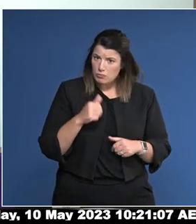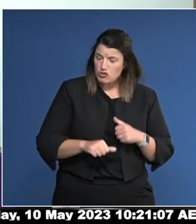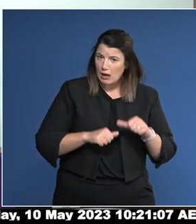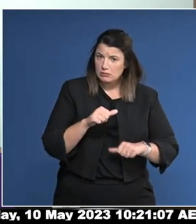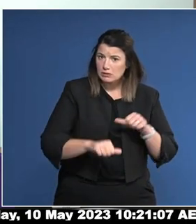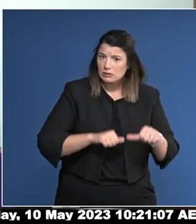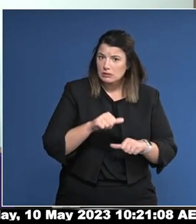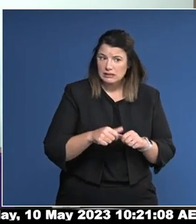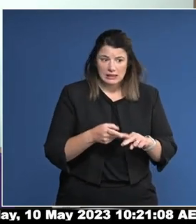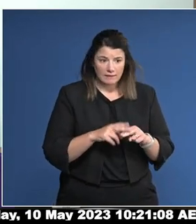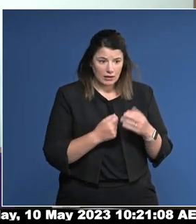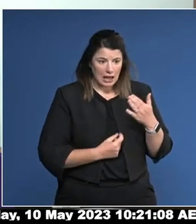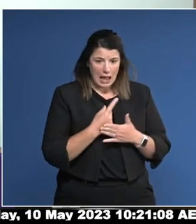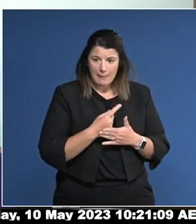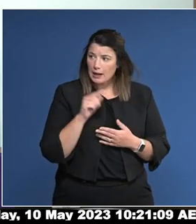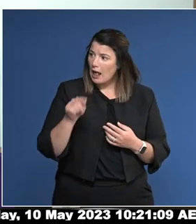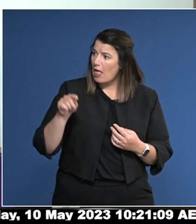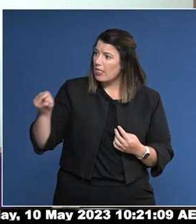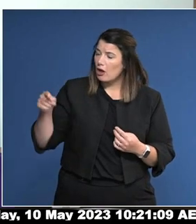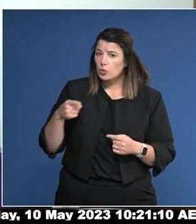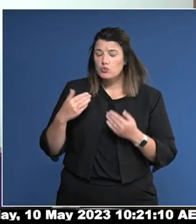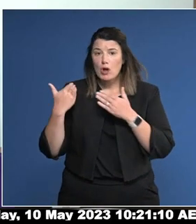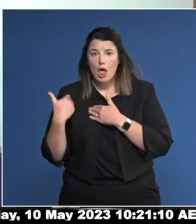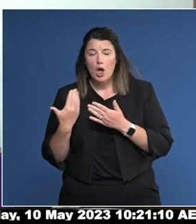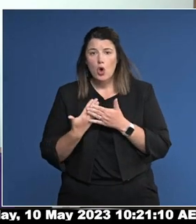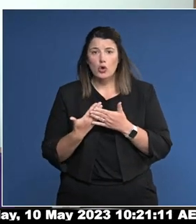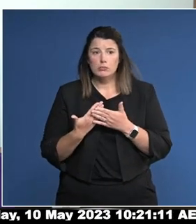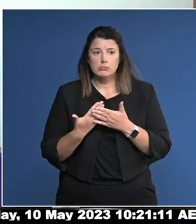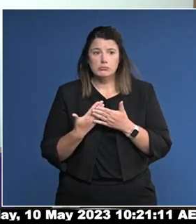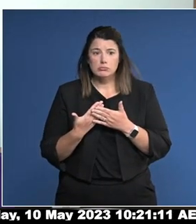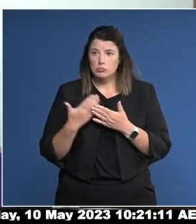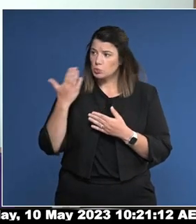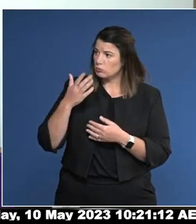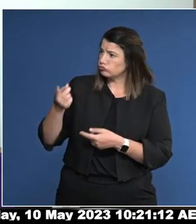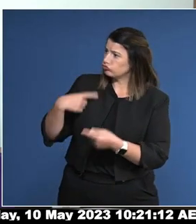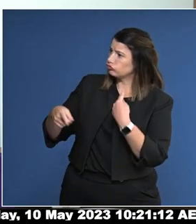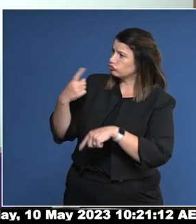like that happens elsewhere, that you rely on the school and the engagement through the